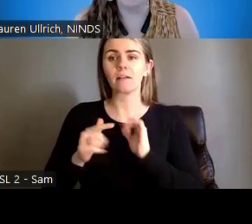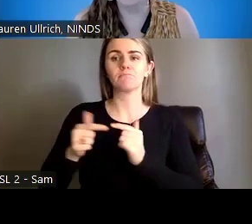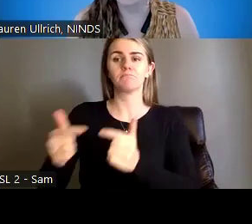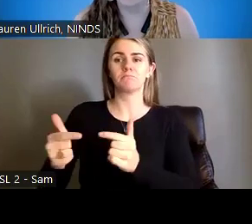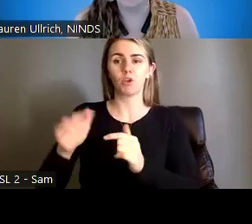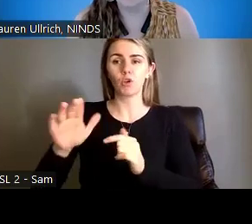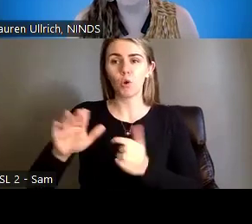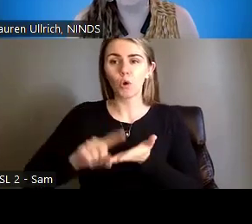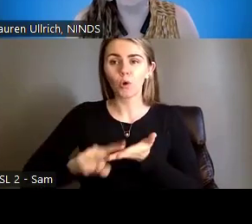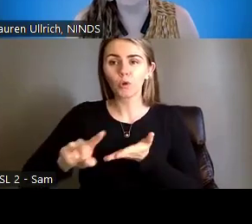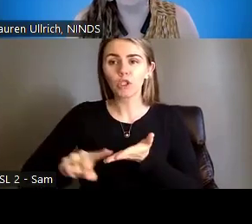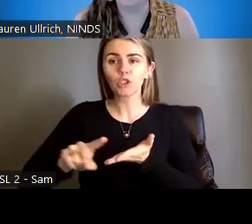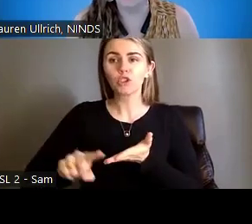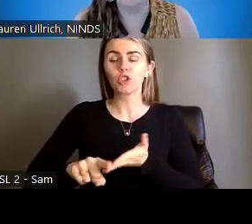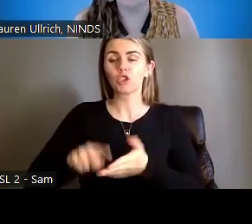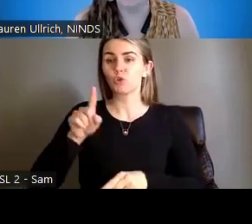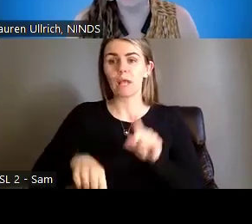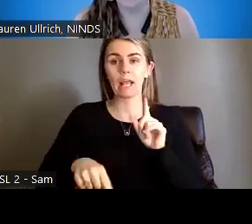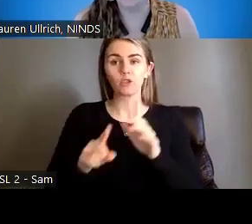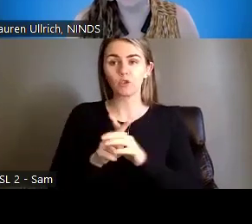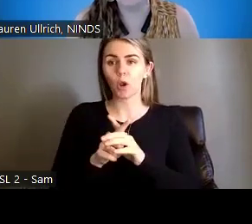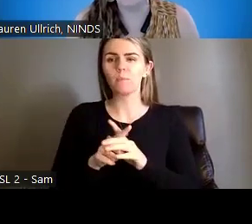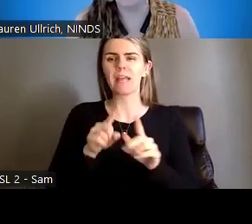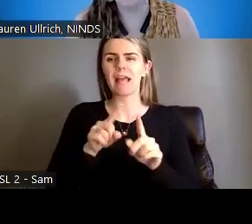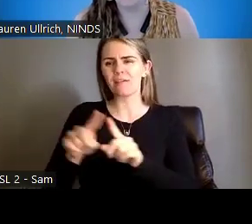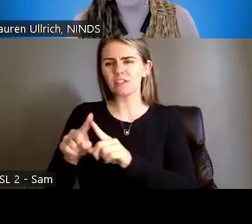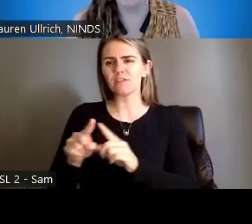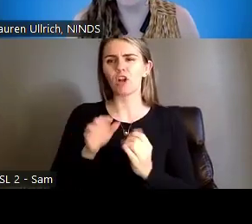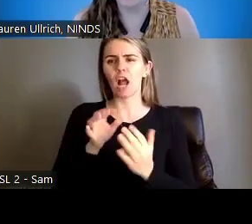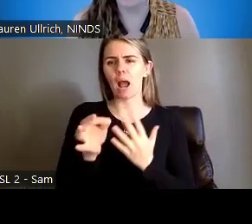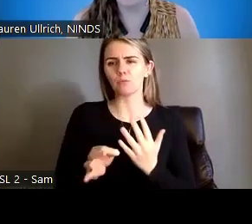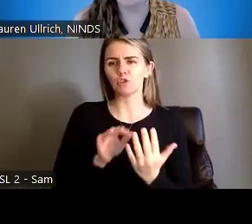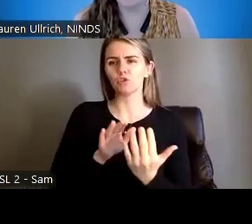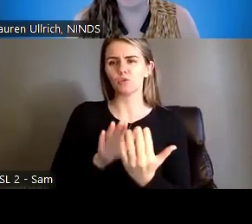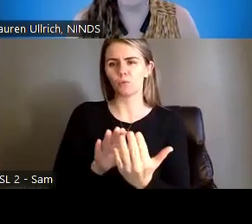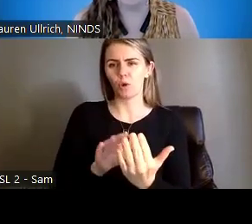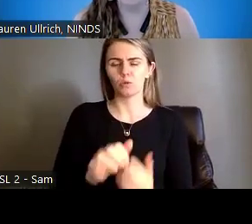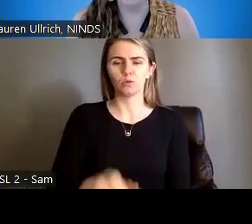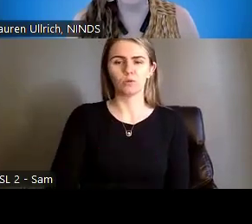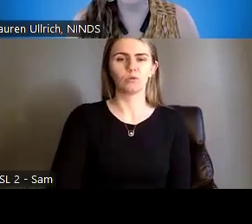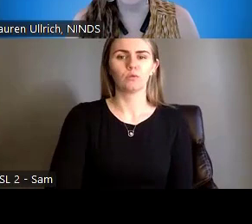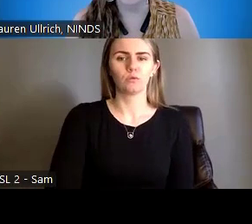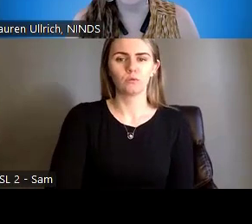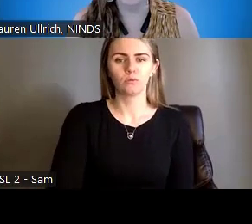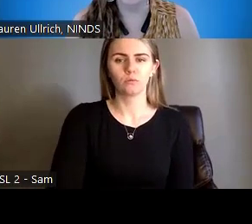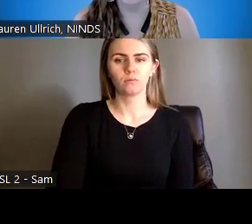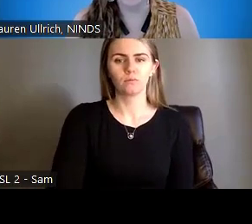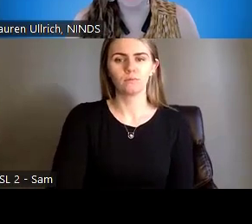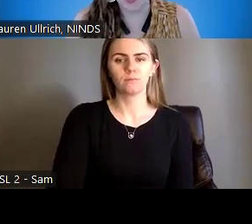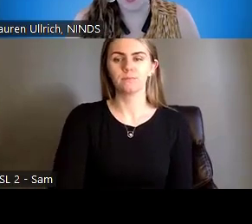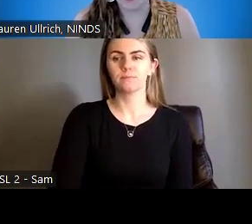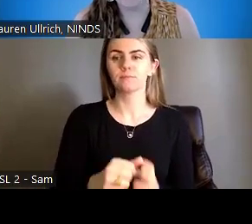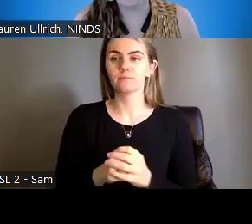But there's lots of different ways to approach this. The other opportunities that you should be aware of